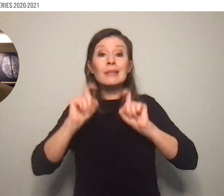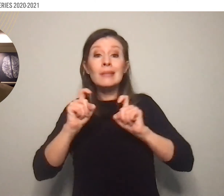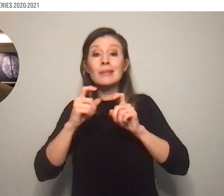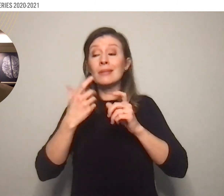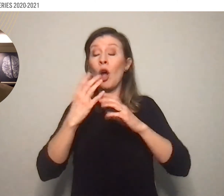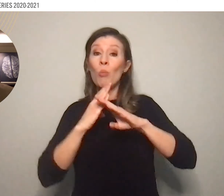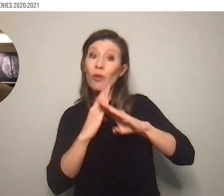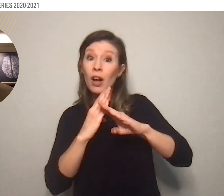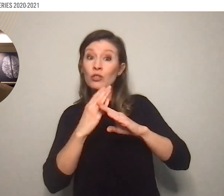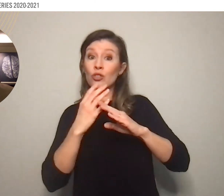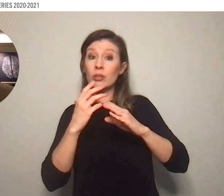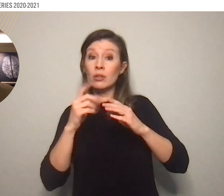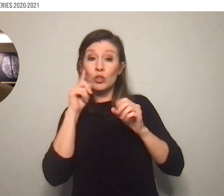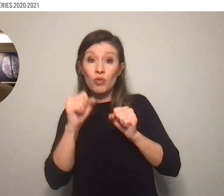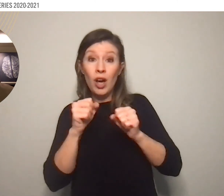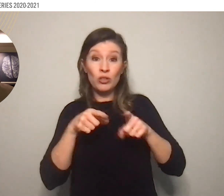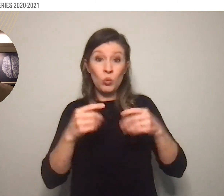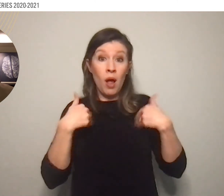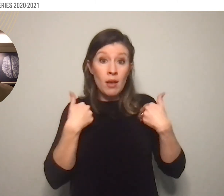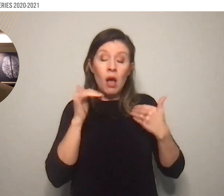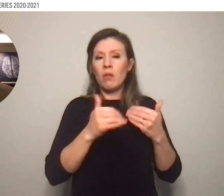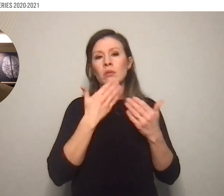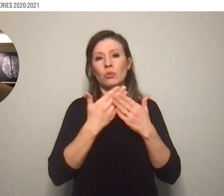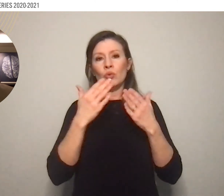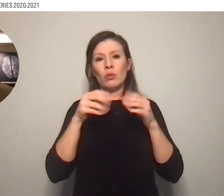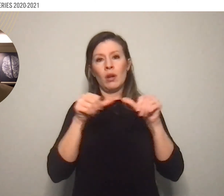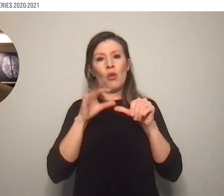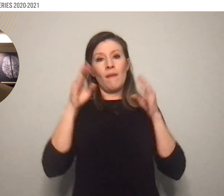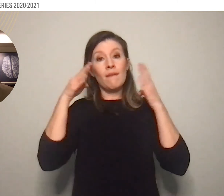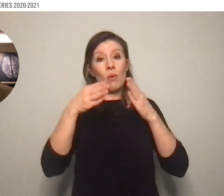prevention strategies early in development is a growing focus of the work that we're doing.